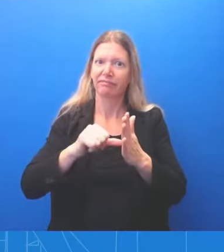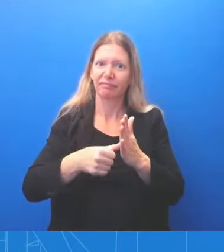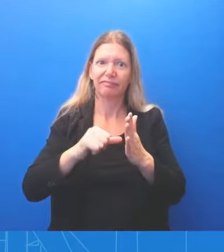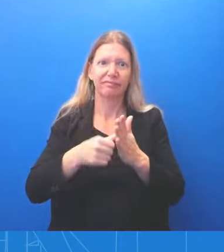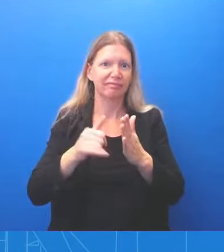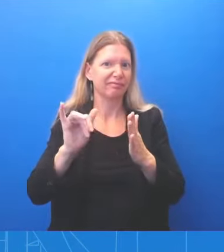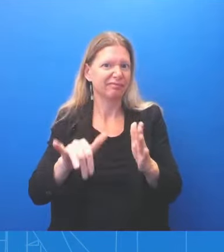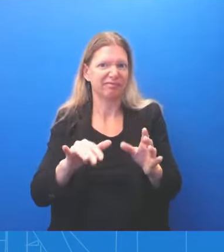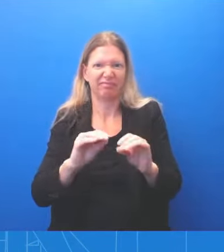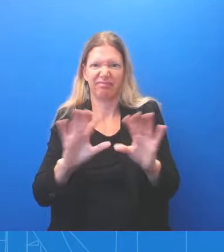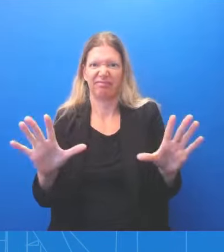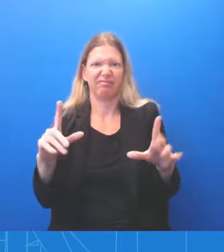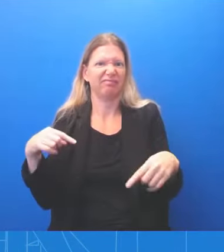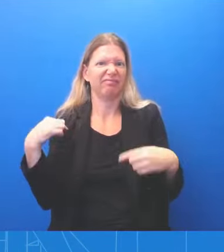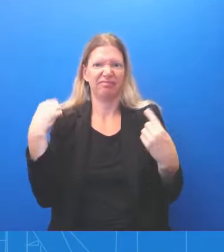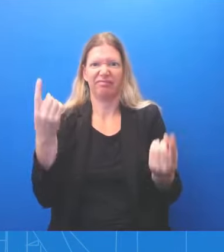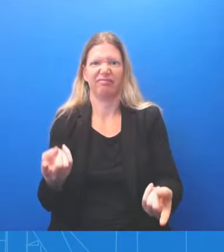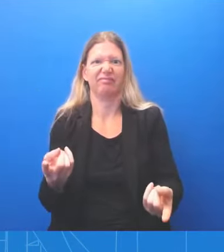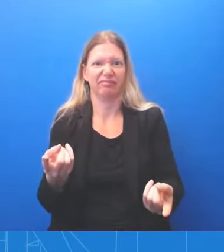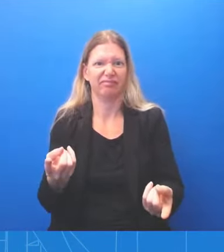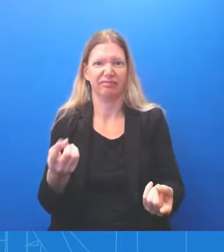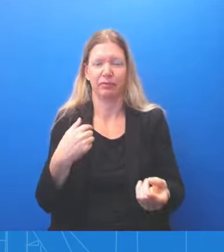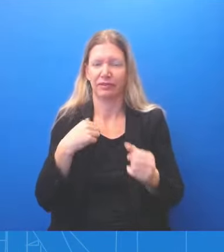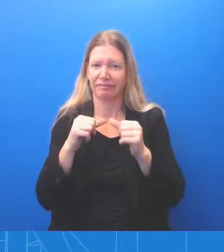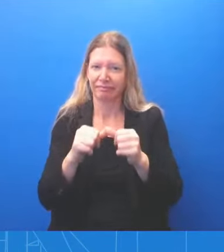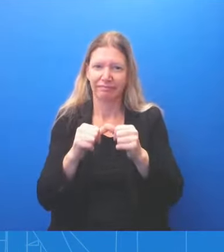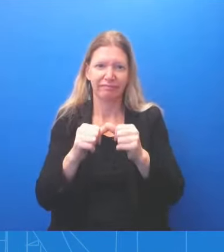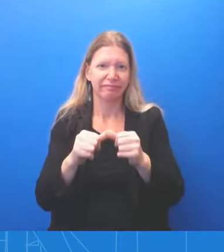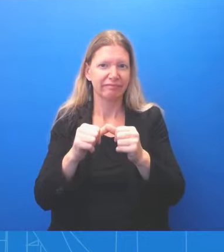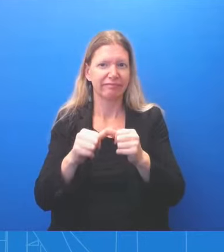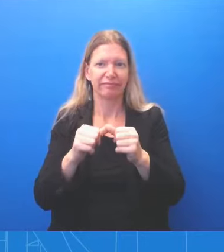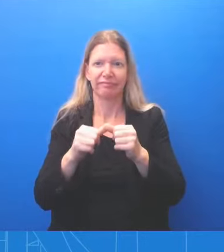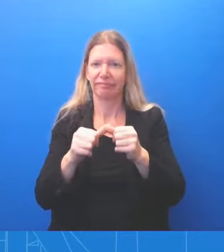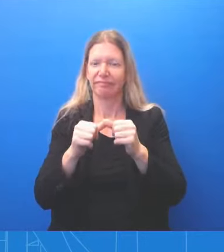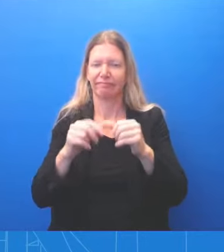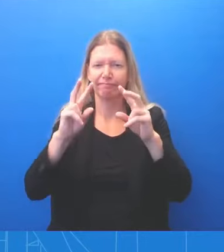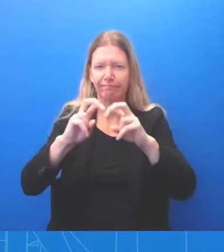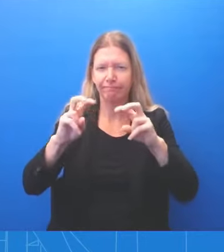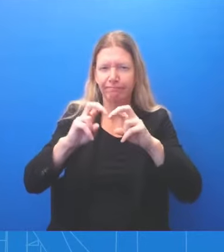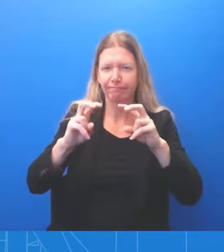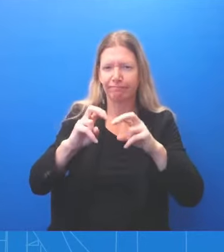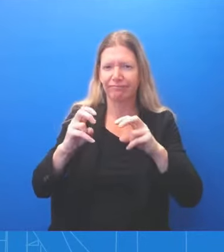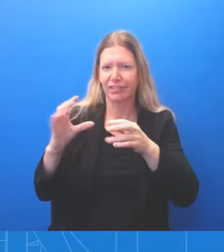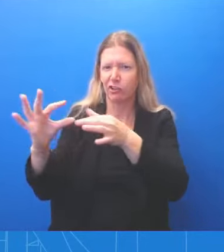as we consistently assess our relationship and approach -- right? -- with the Taliban.